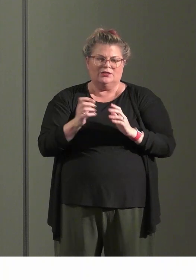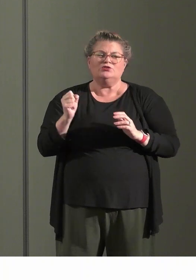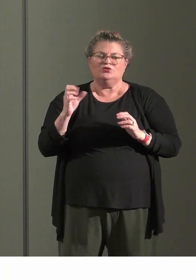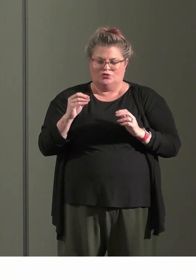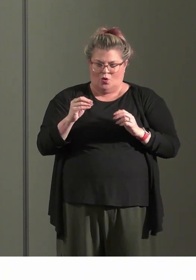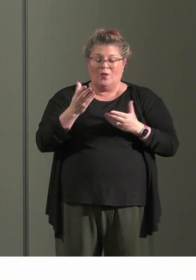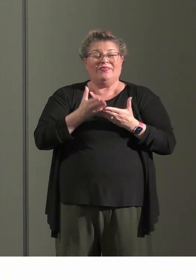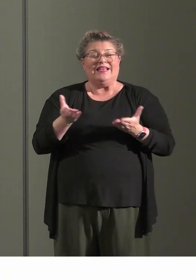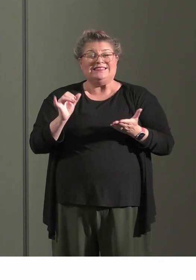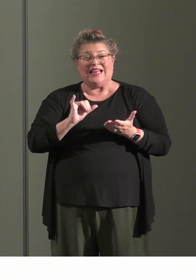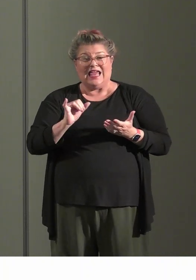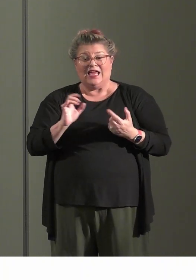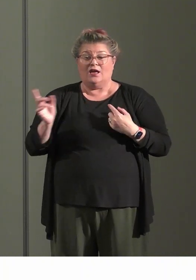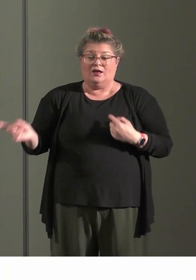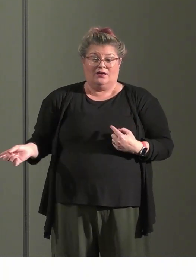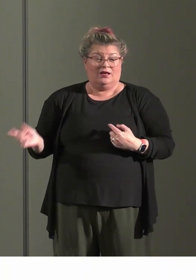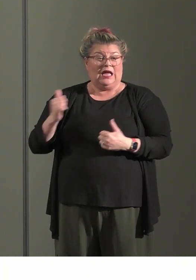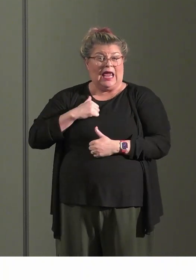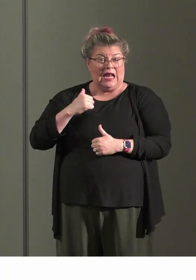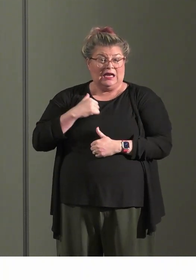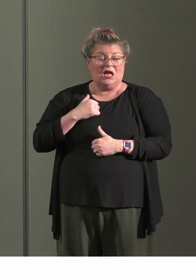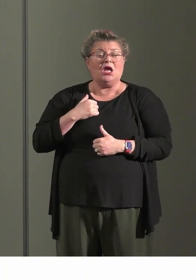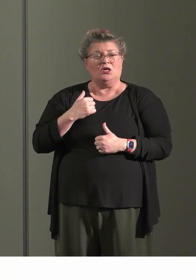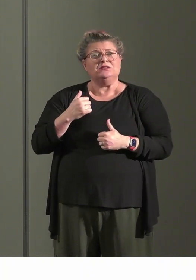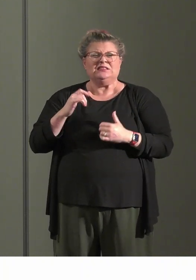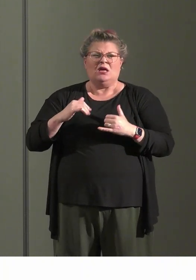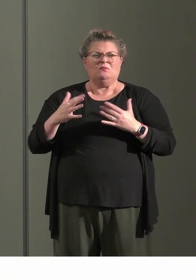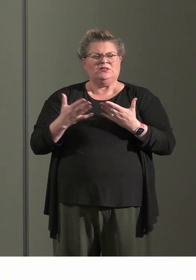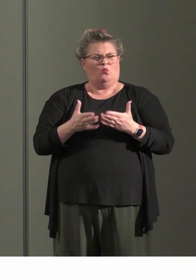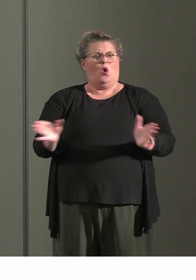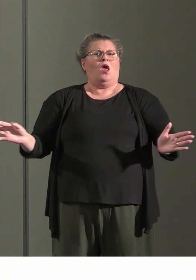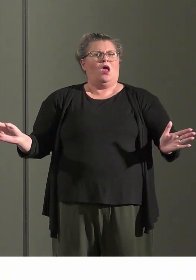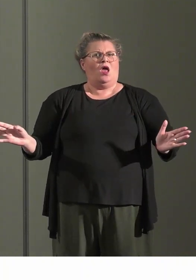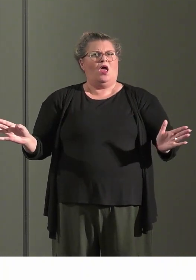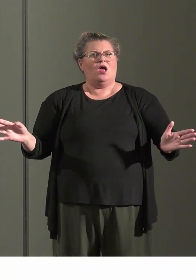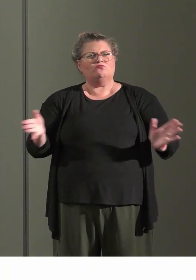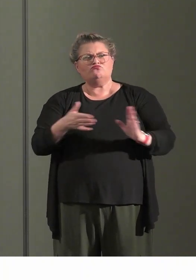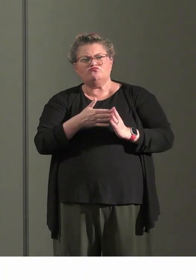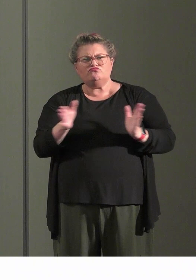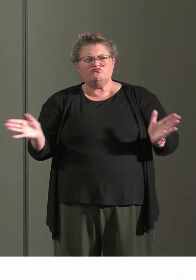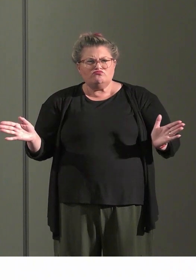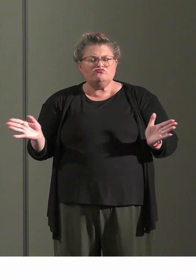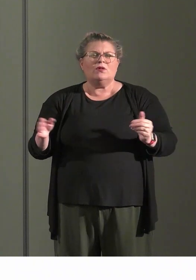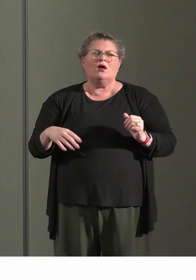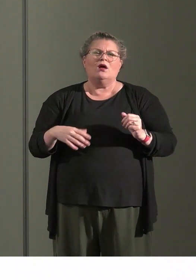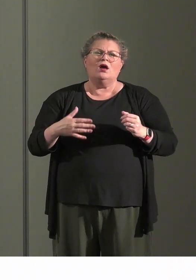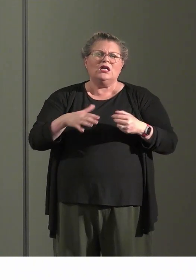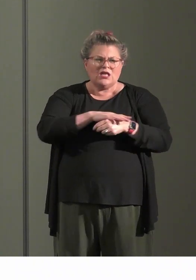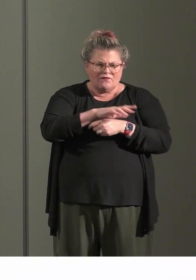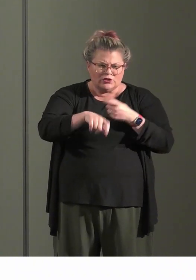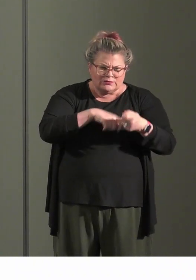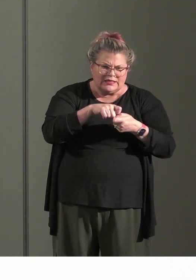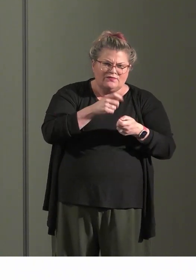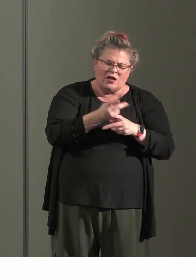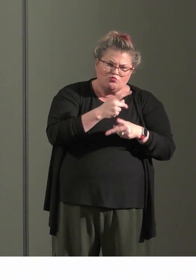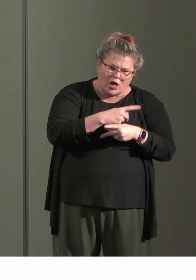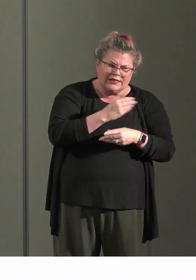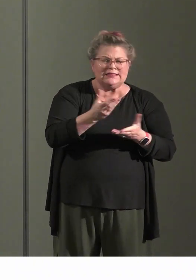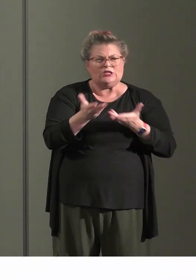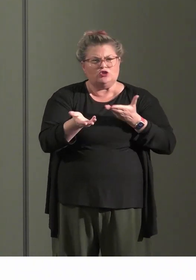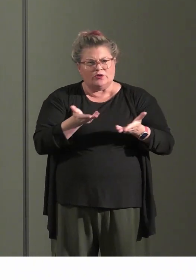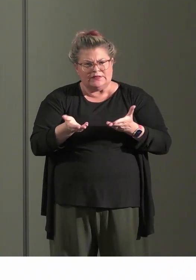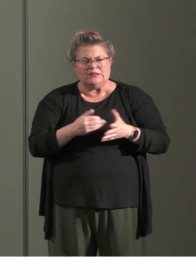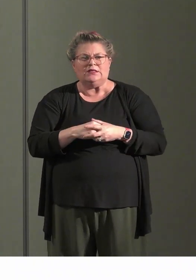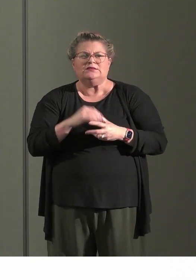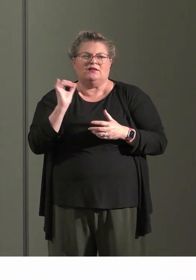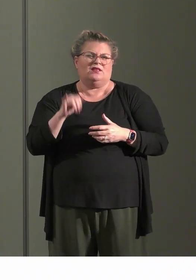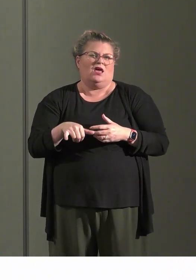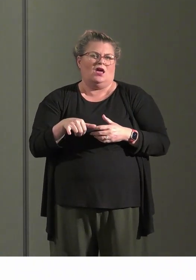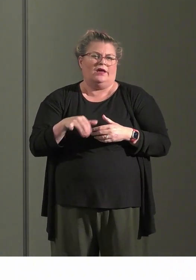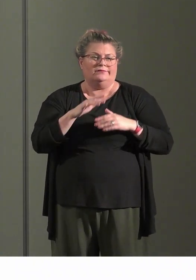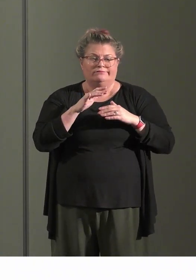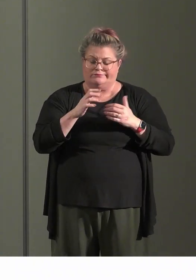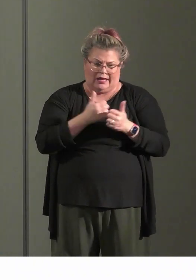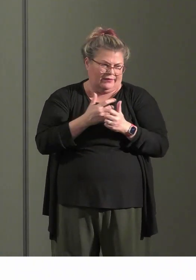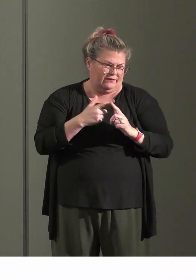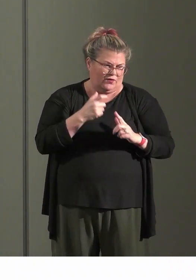like the ACA, it is a fairly wide range, ing act it covers specified services auto visual